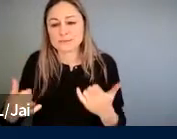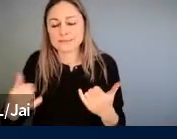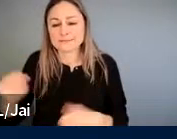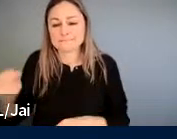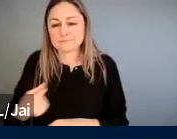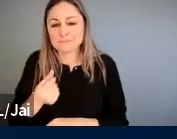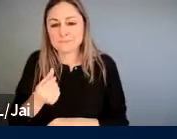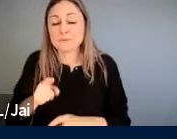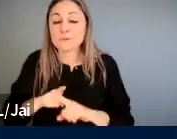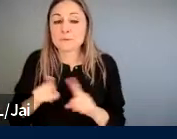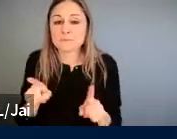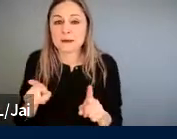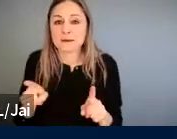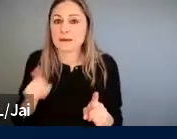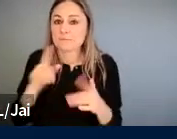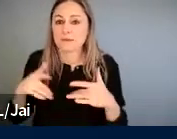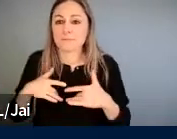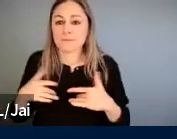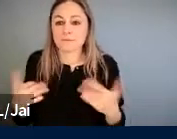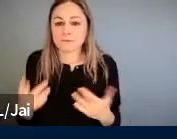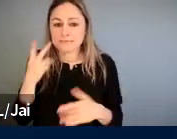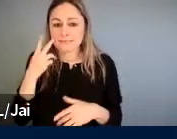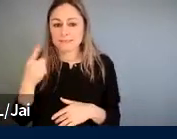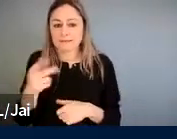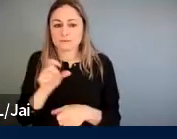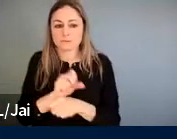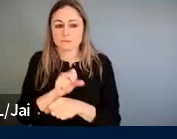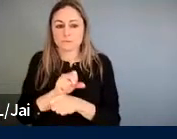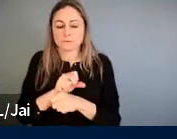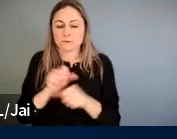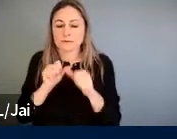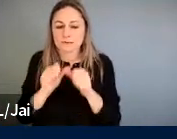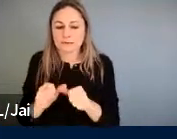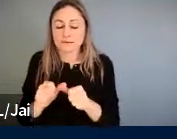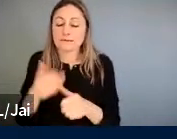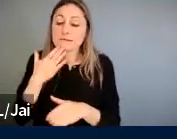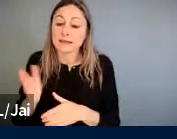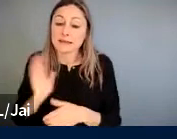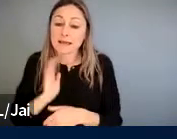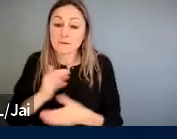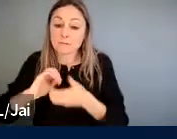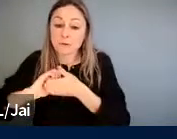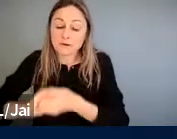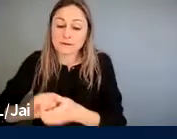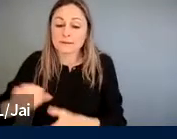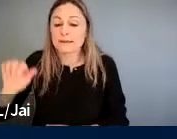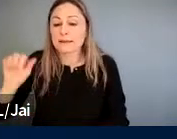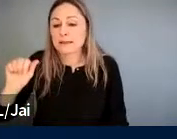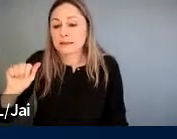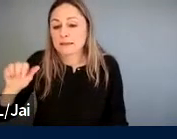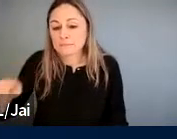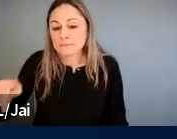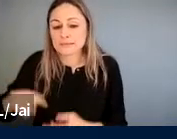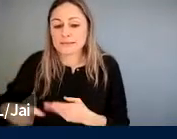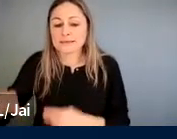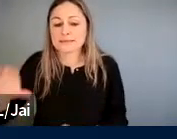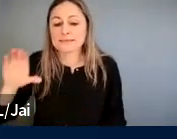but I am very excited to see this work continue, and thank our partners at AAPD and CDT for this